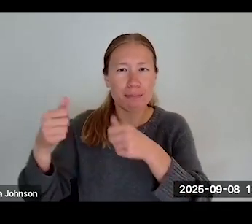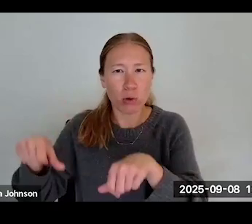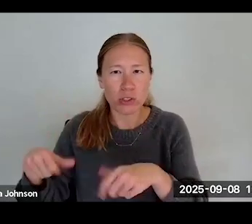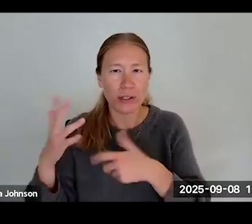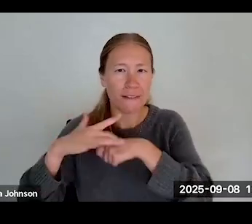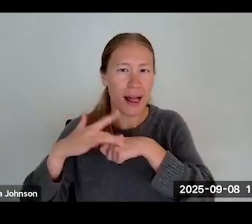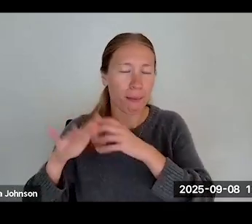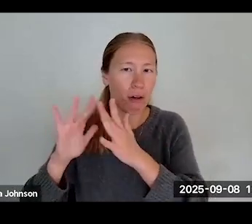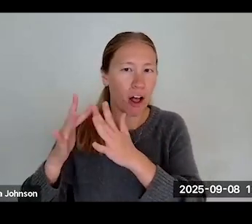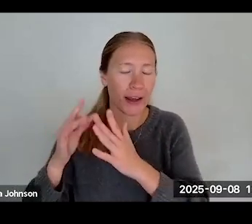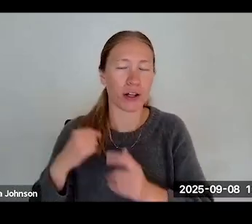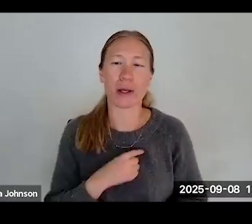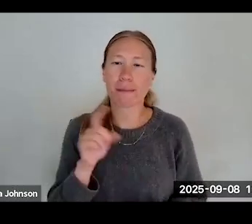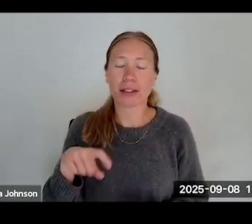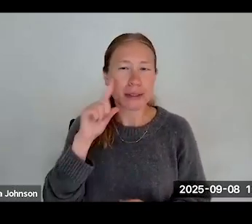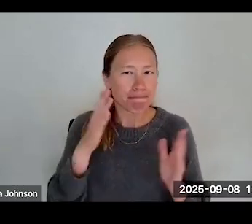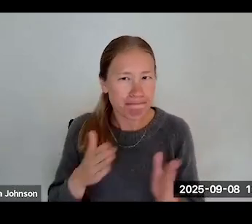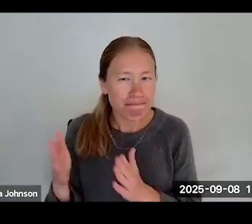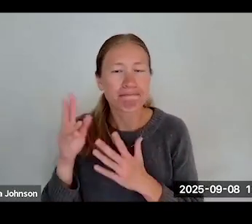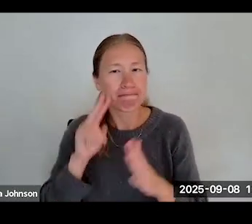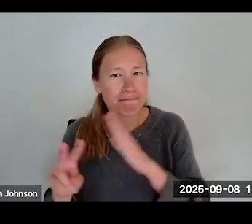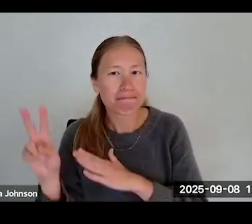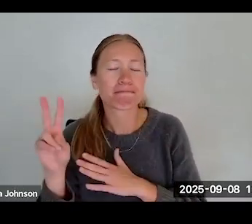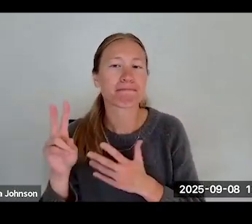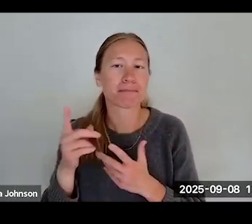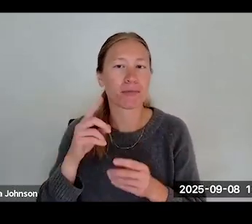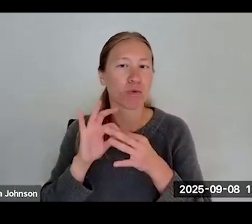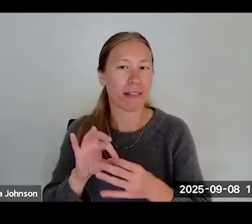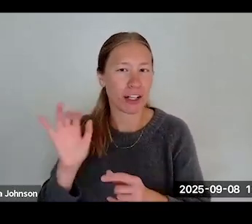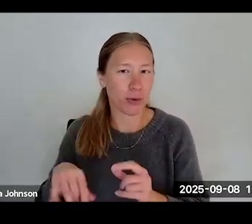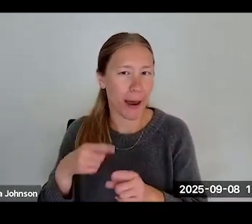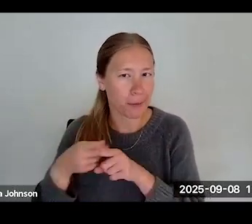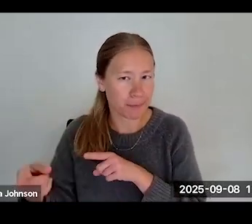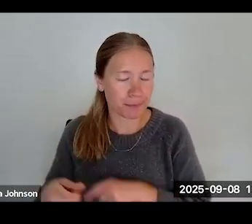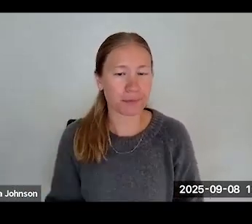So we need to really be strategic about that. So since we've mentioned the exceptions,